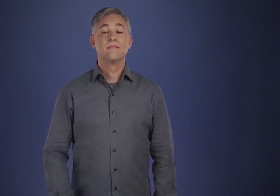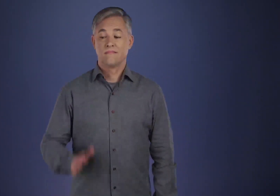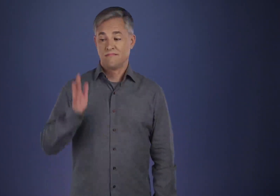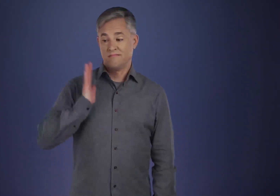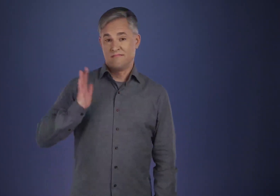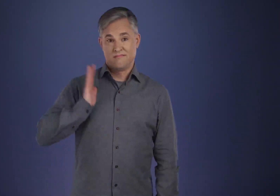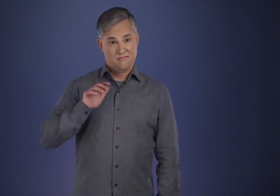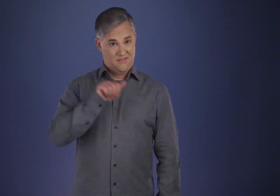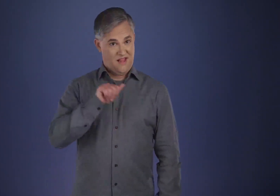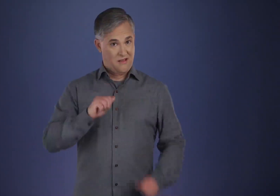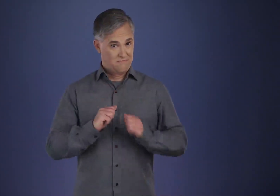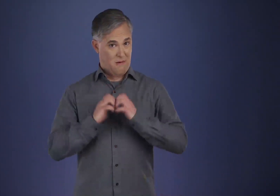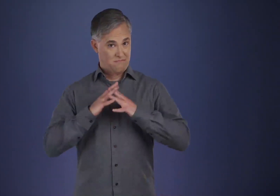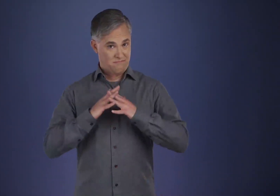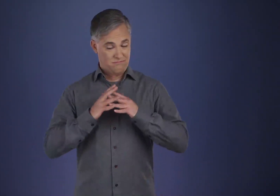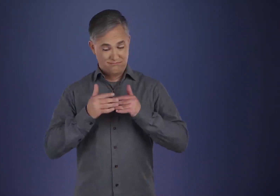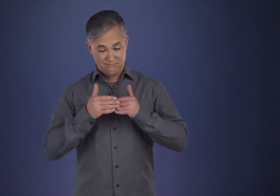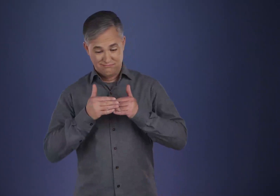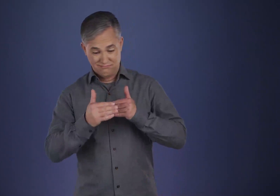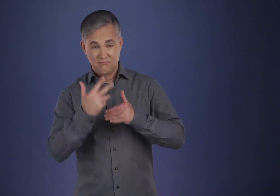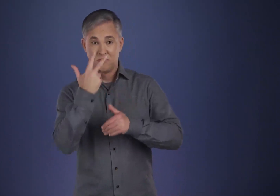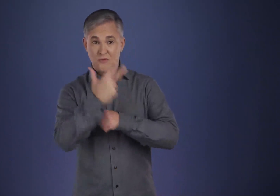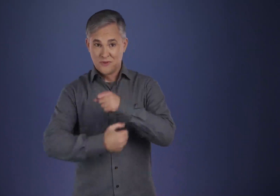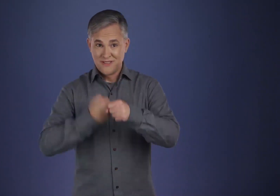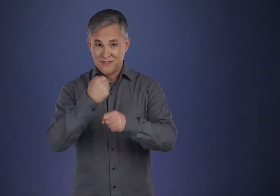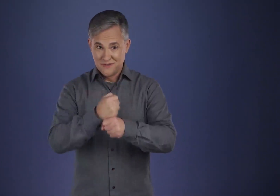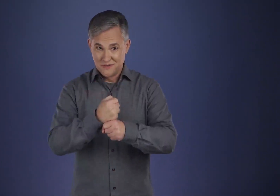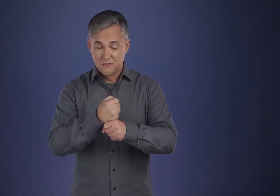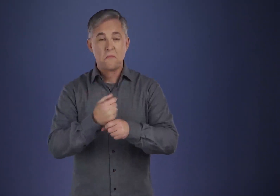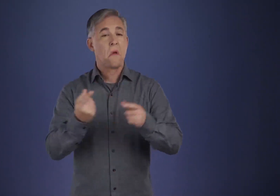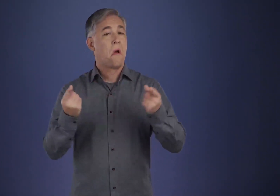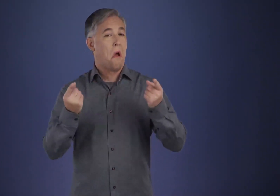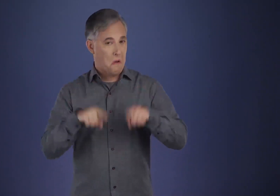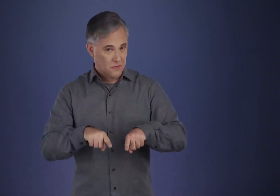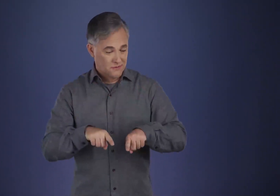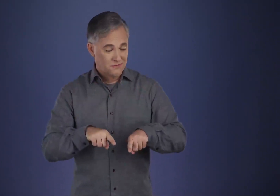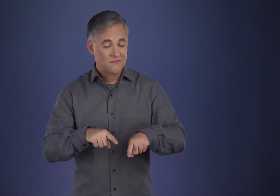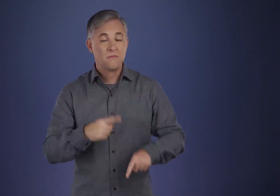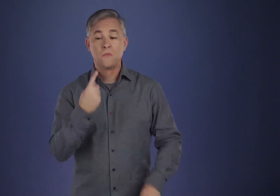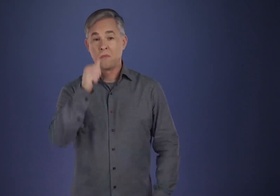When A.A. was only three years old, an event occurred demonstrating this principle.